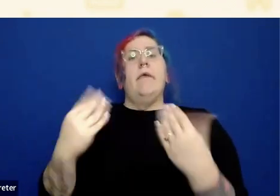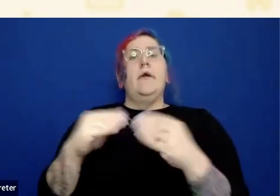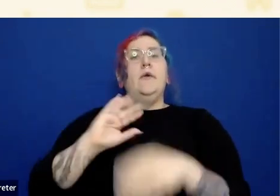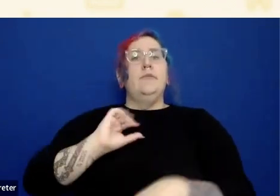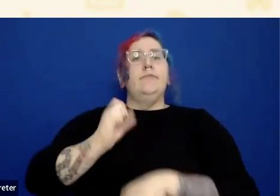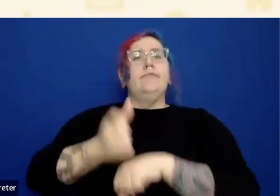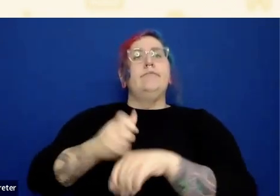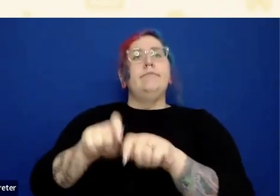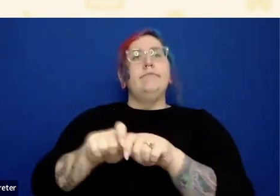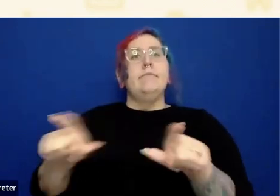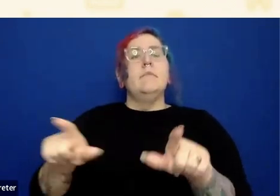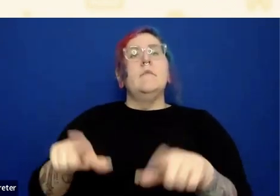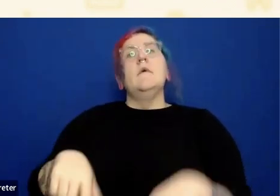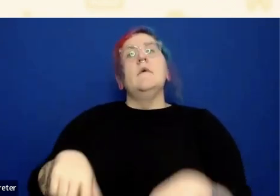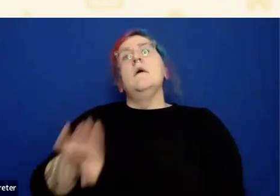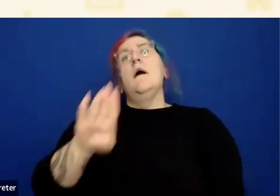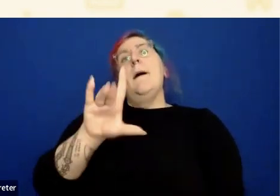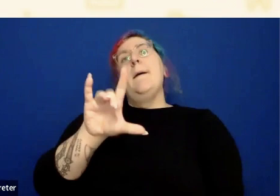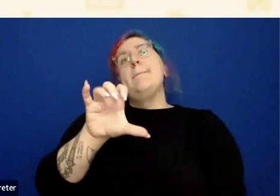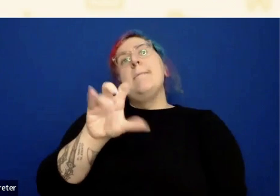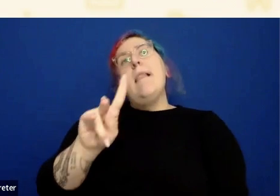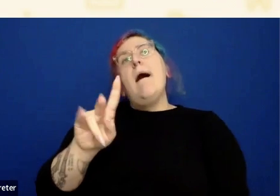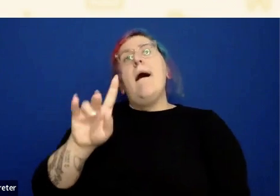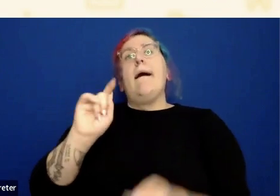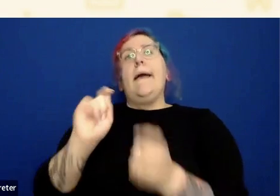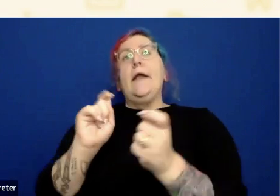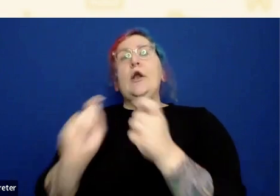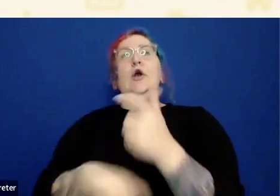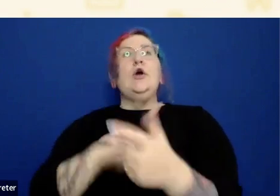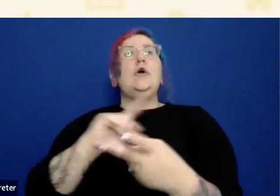with the changes in Gutenberg, and all of these rapid changes.